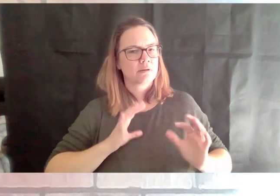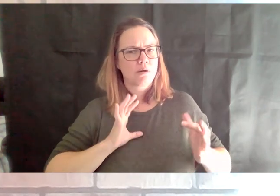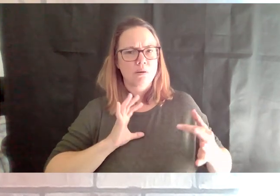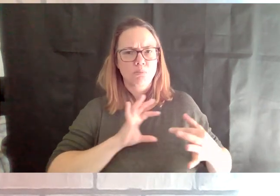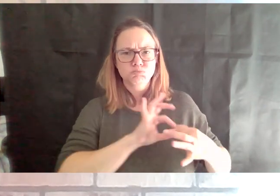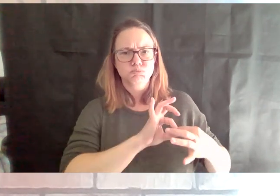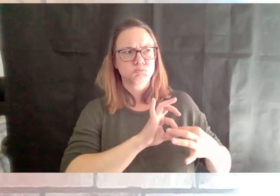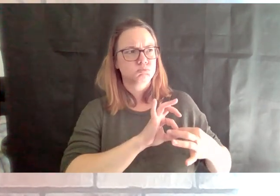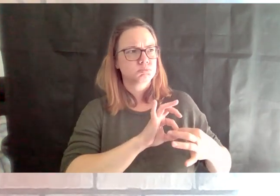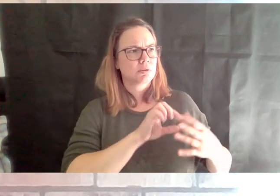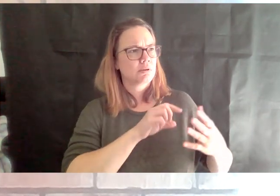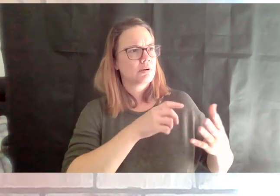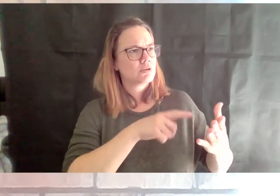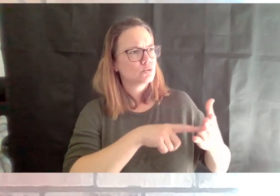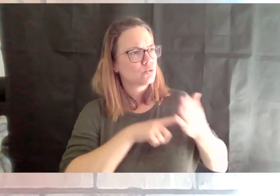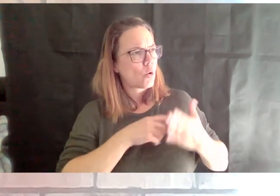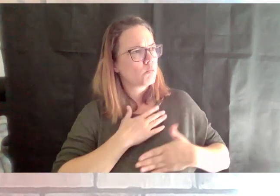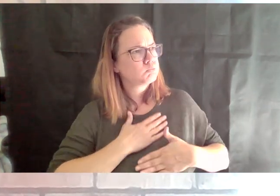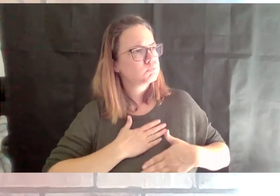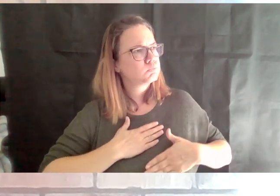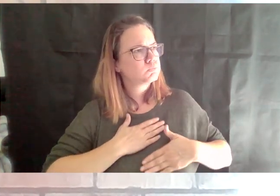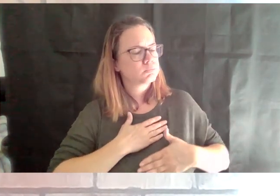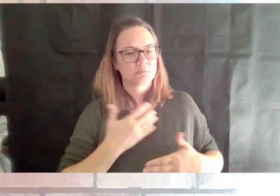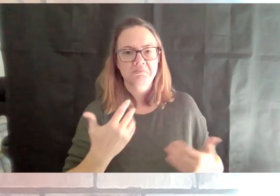to be shown appreciation, and I think